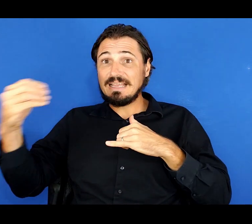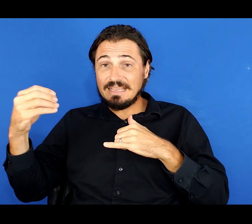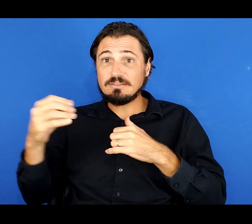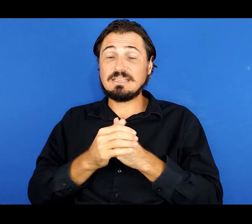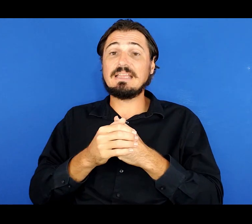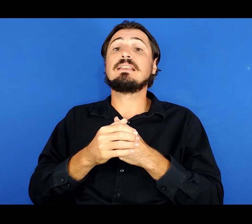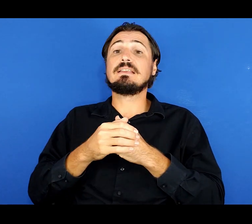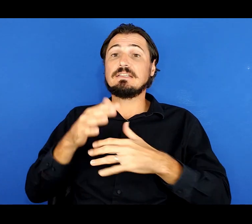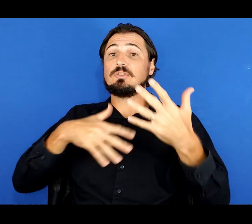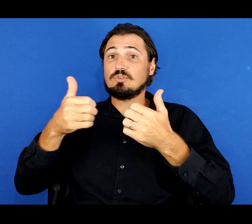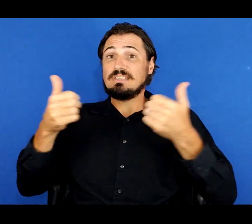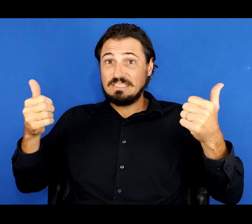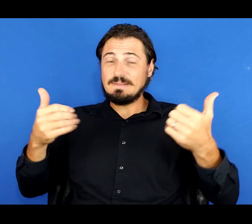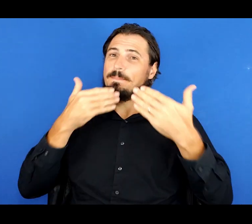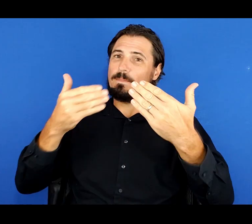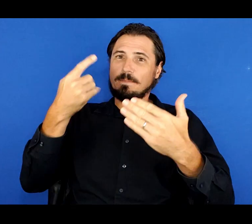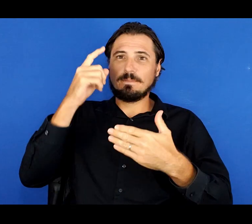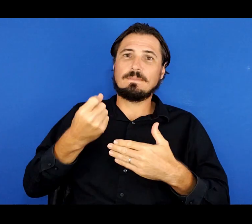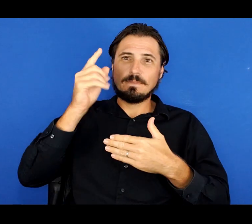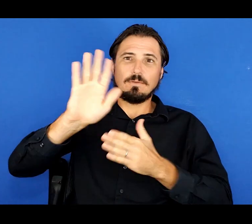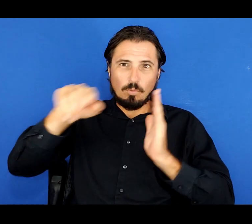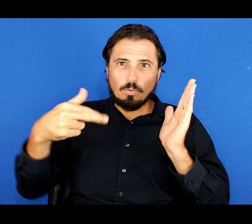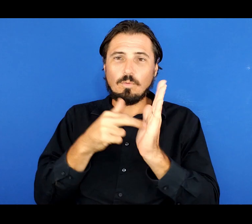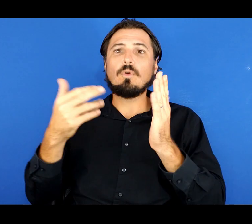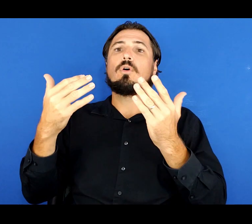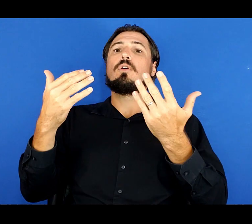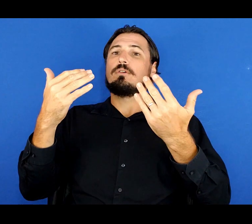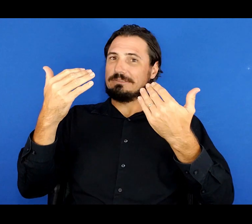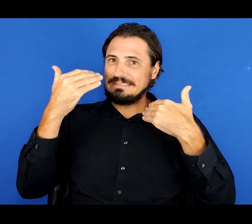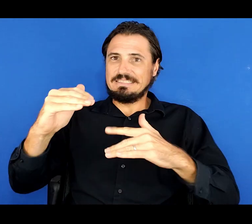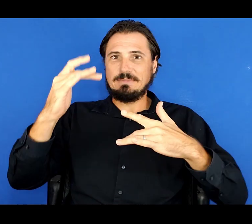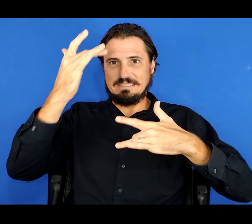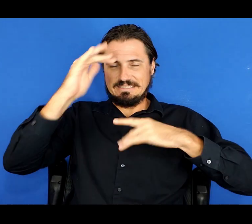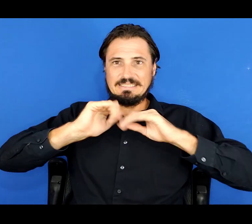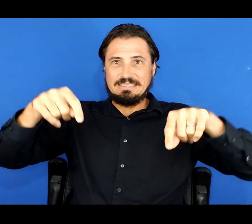your distance from others. Mahalo for understanding the role you play in mitigating the spread of COVID-19 on our island…